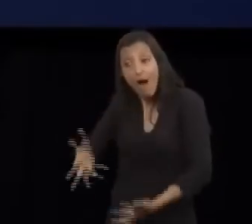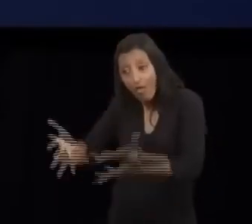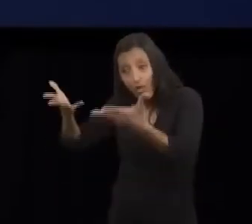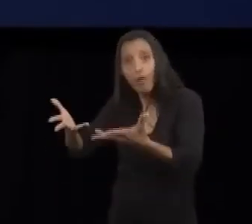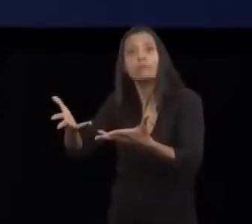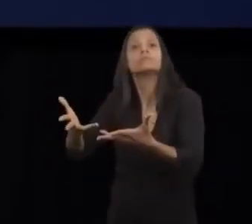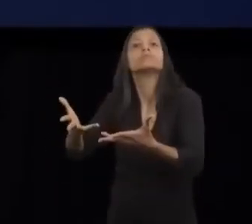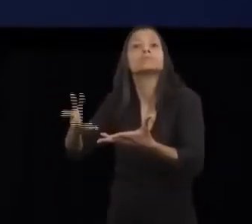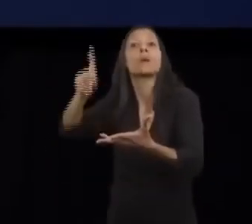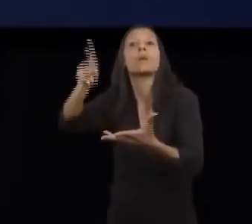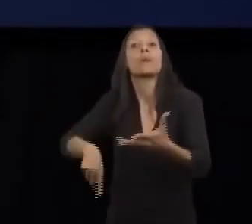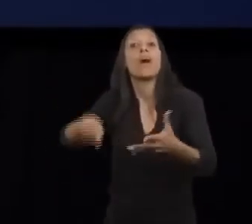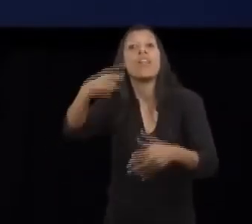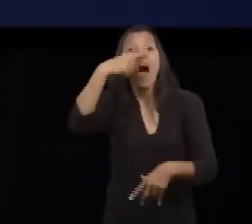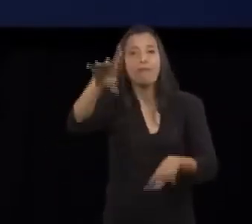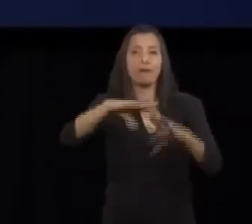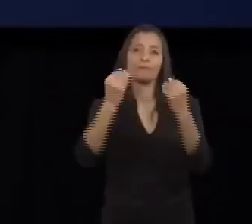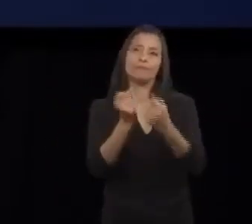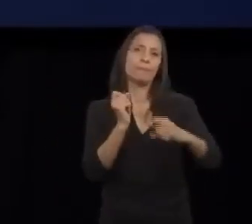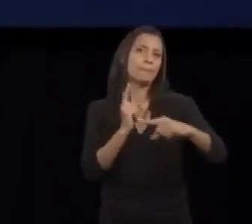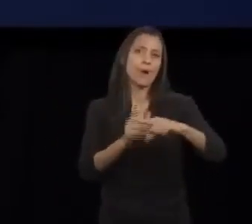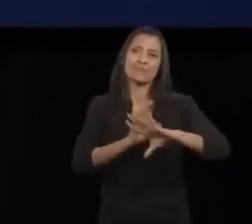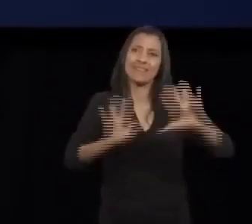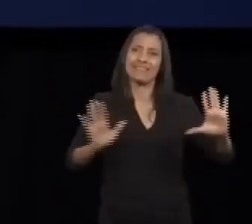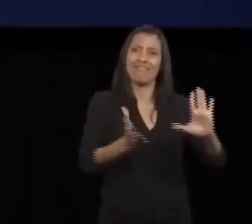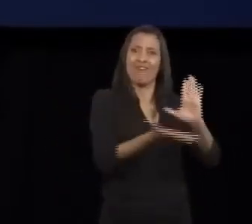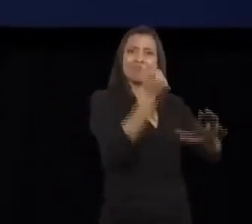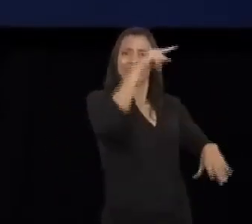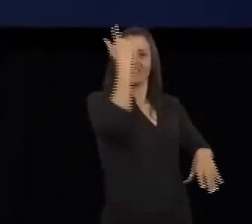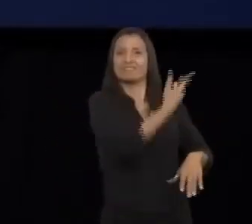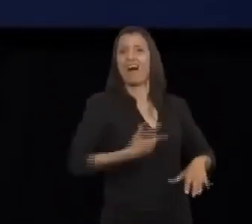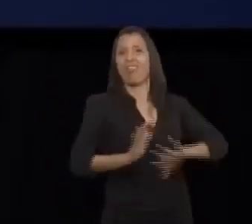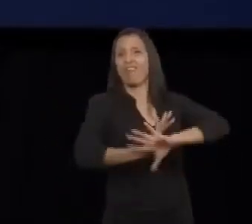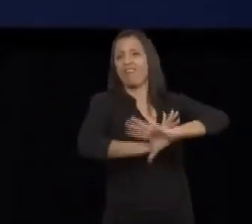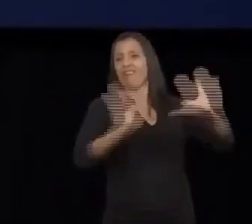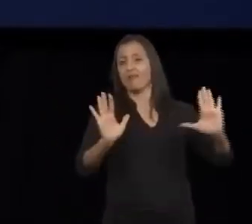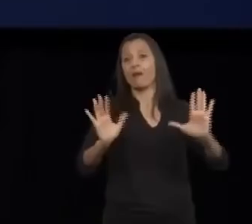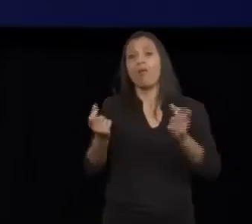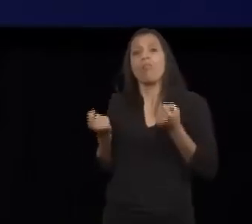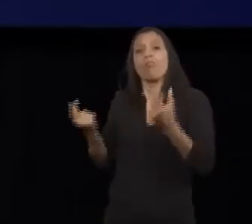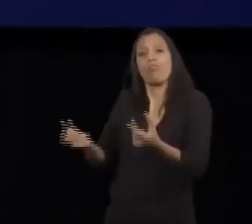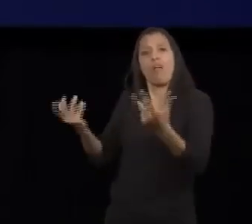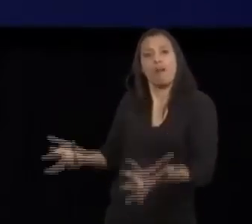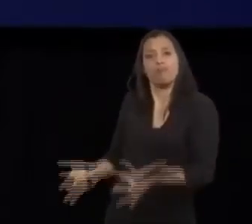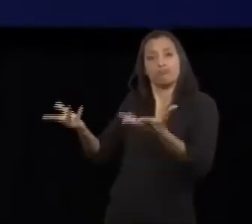that it lets the private sector express itself, and that reduces benefits.